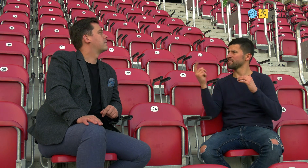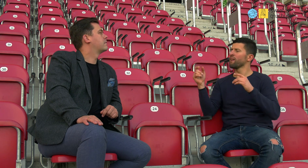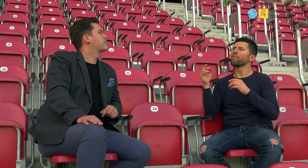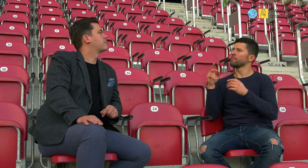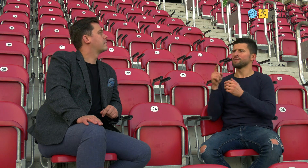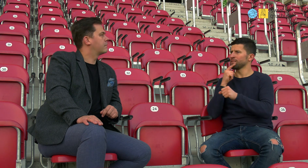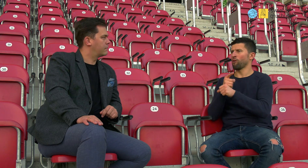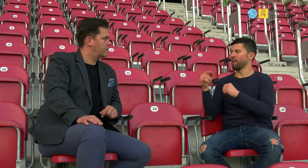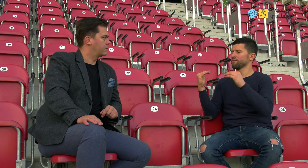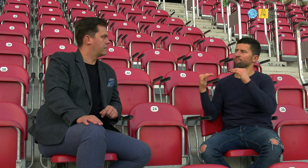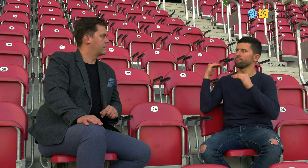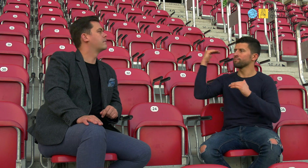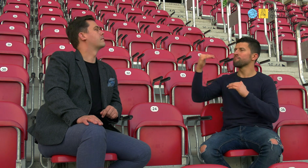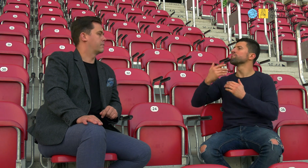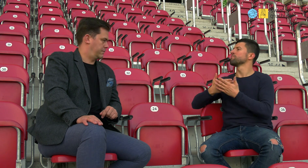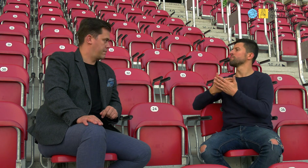by far the higher level is in the hearing ones.